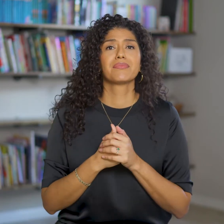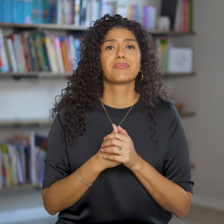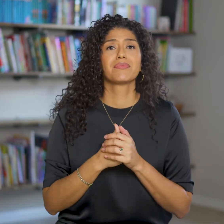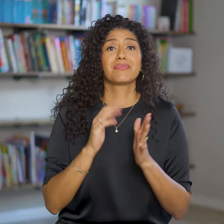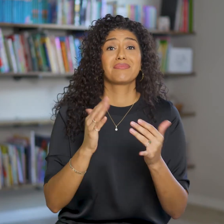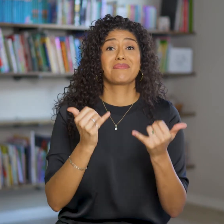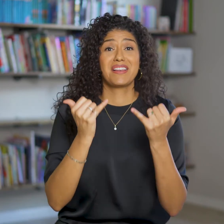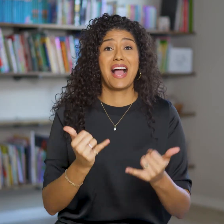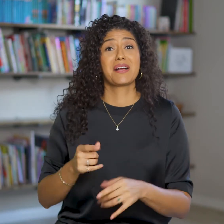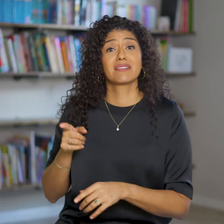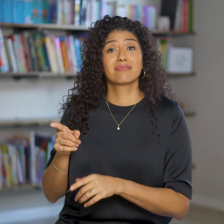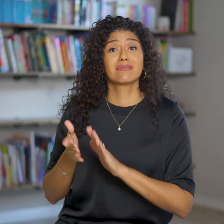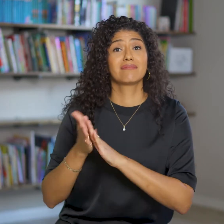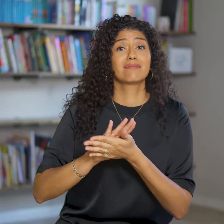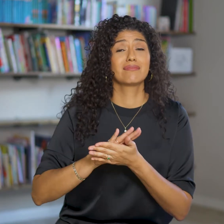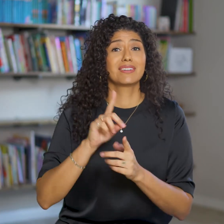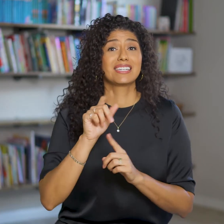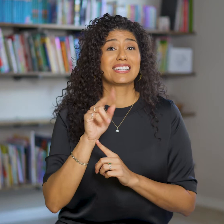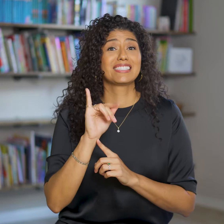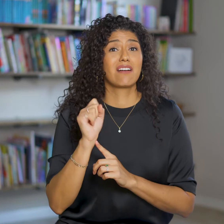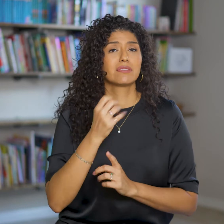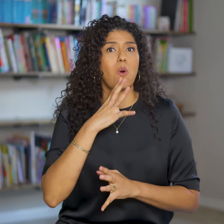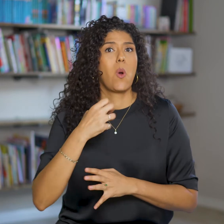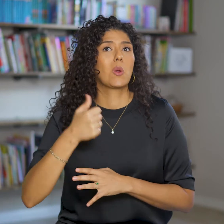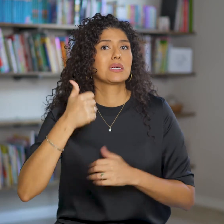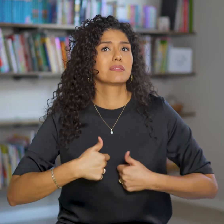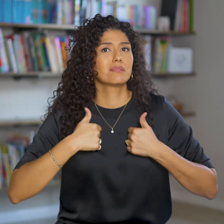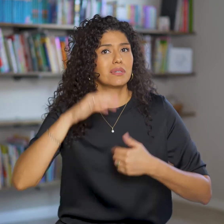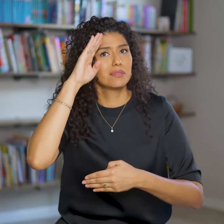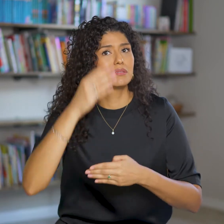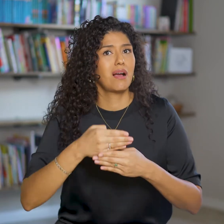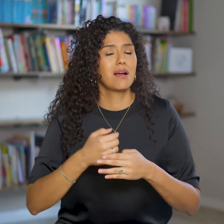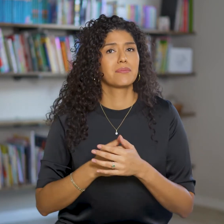He’s now David’s oldest living son.